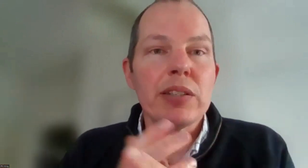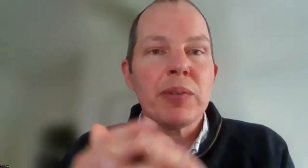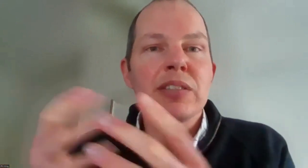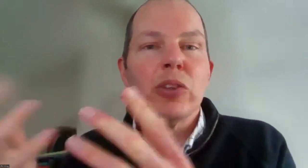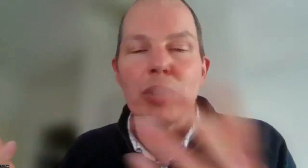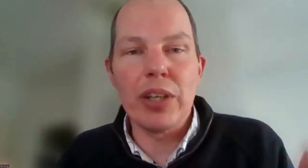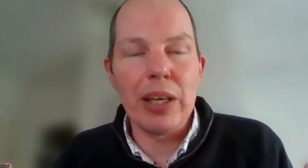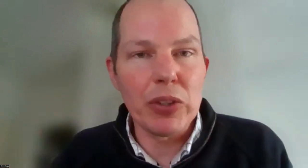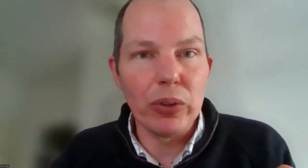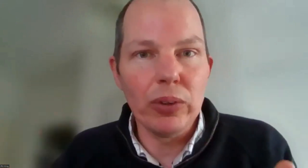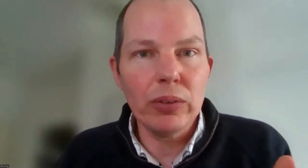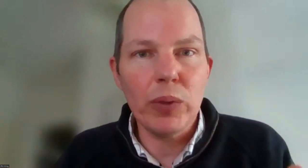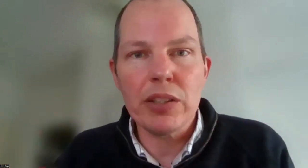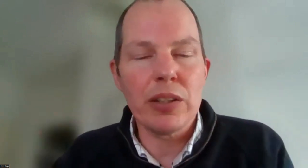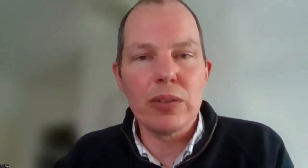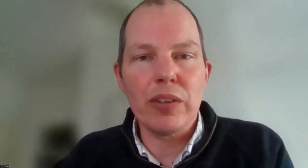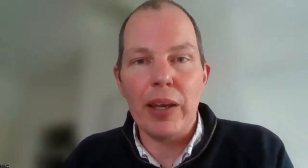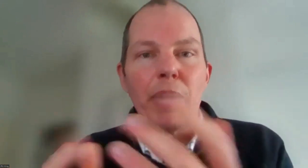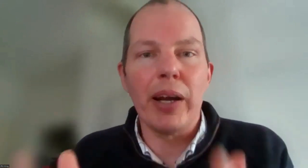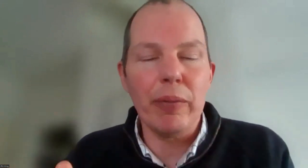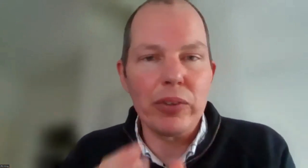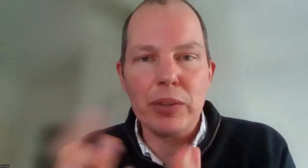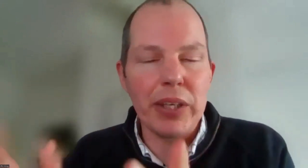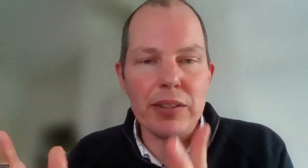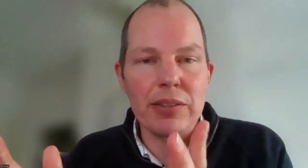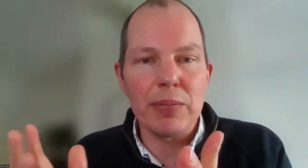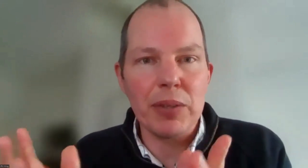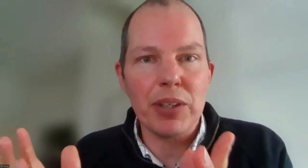sometimes not use a name at all, and why does he use Abraham or somebody else's name